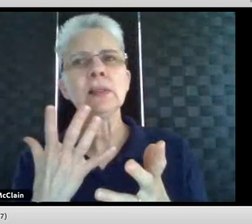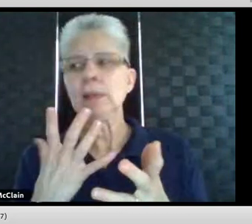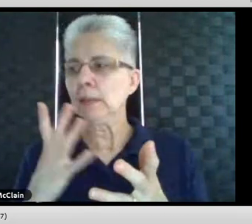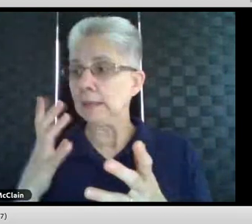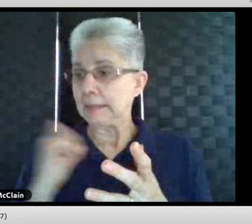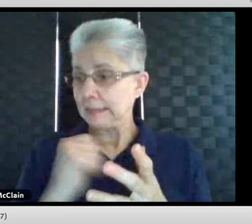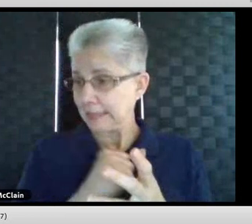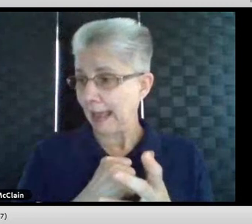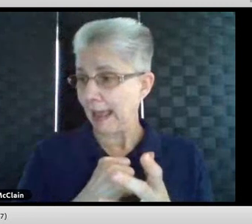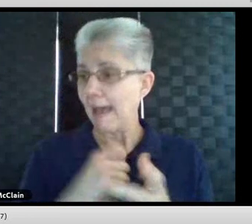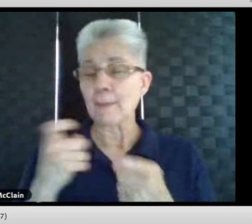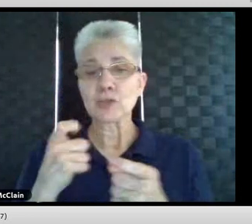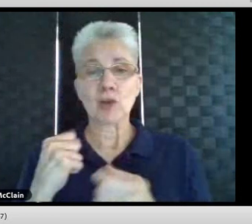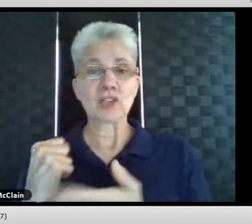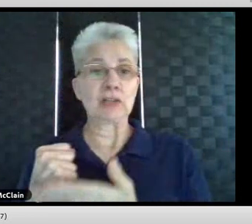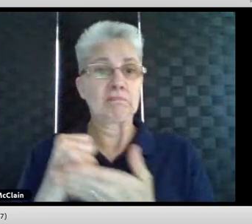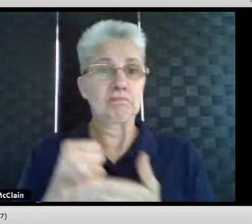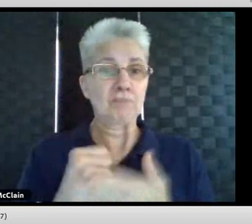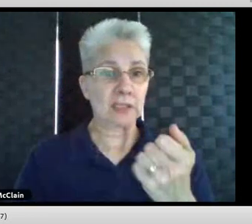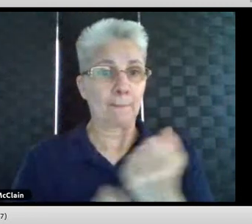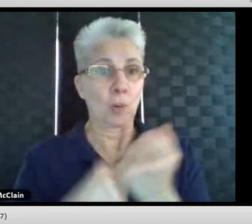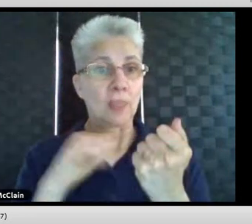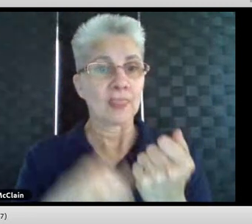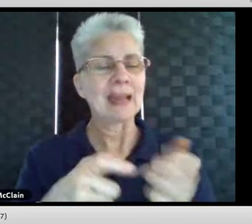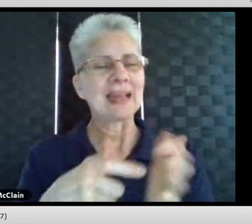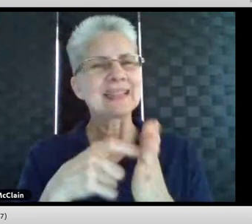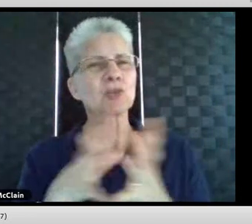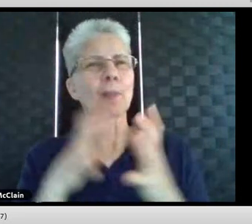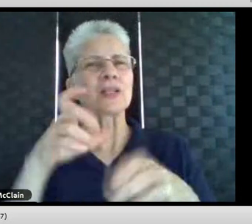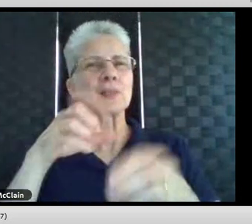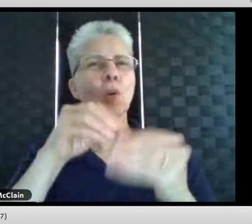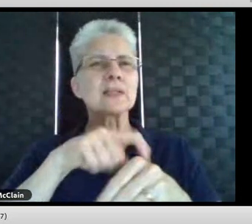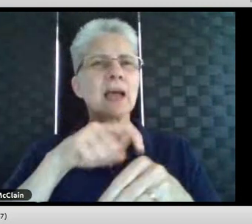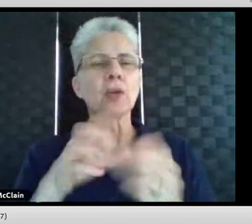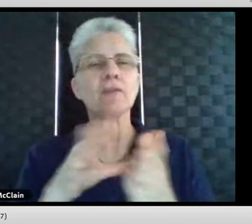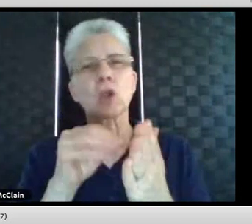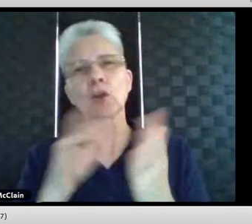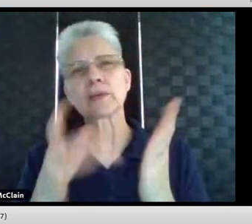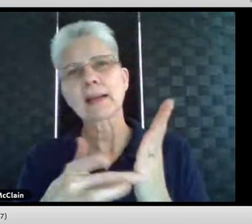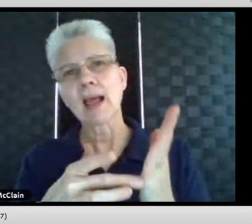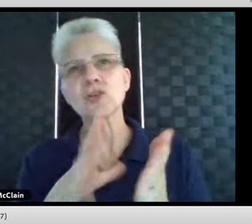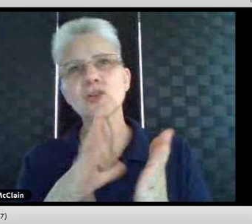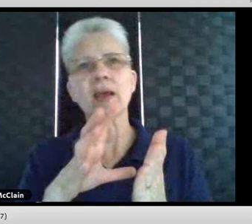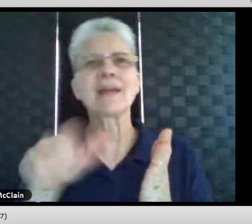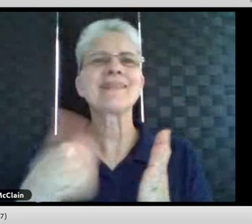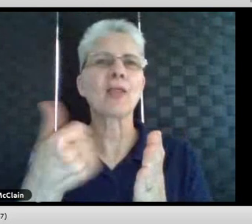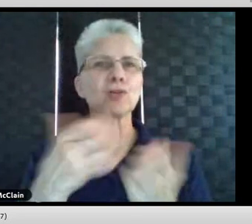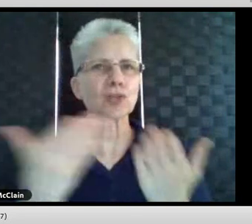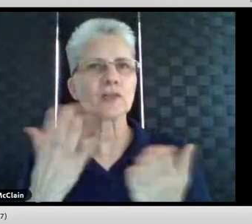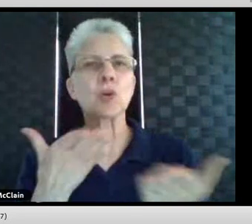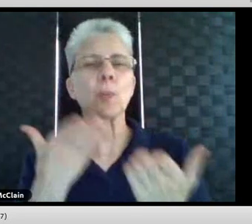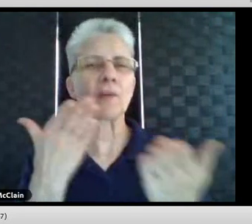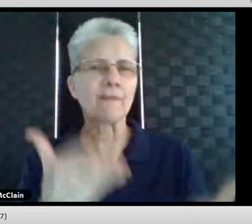is difficult because it just takes so much more time. You have to learn the technology. It's another service that you're providing.